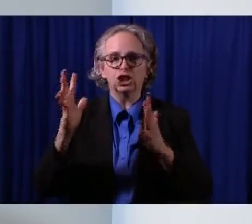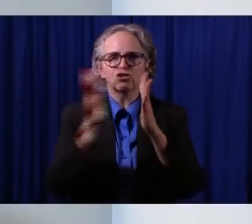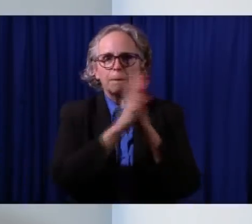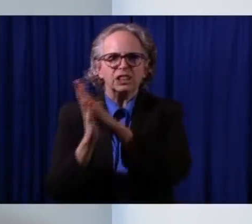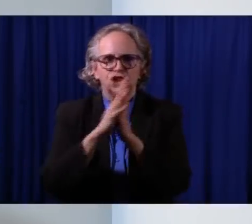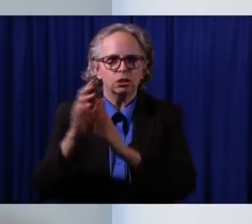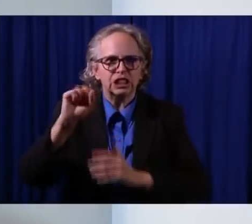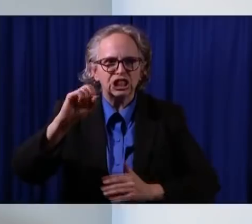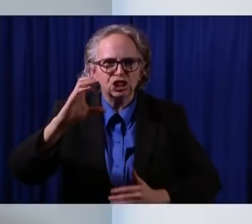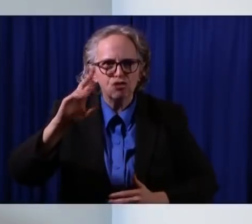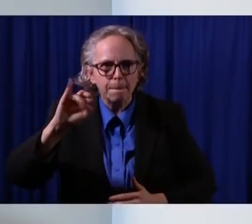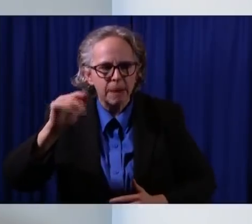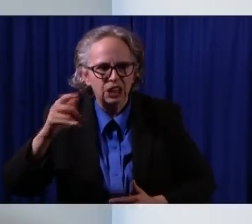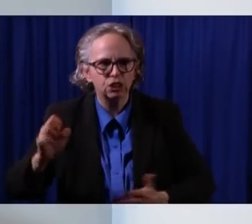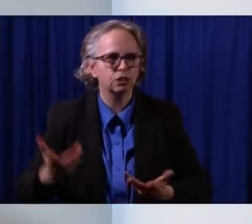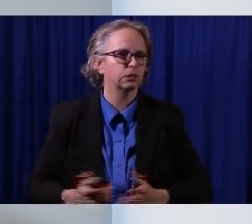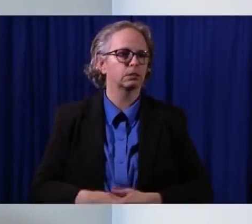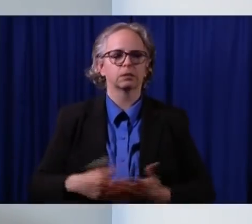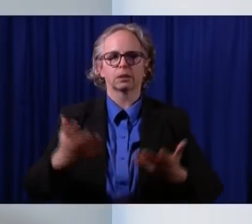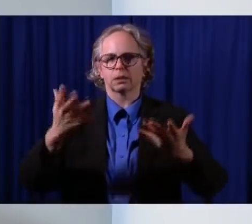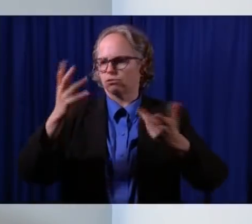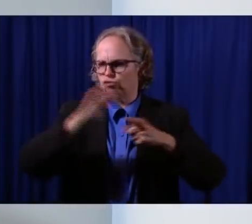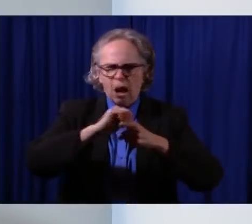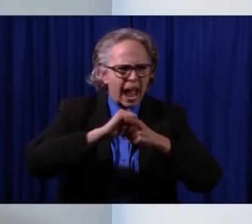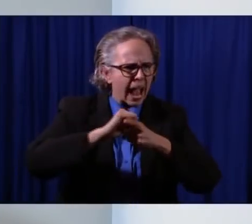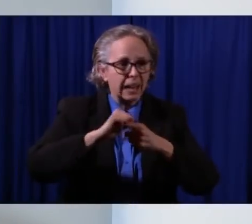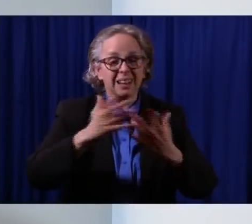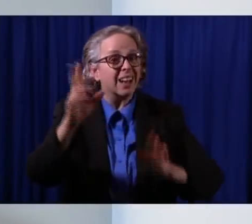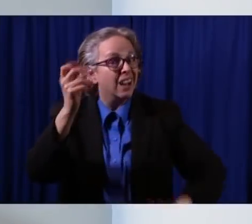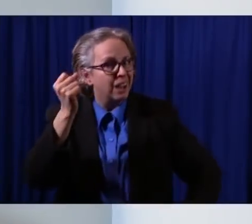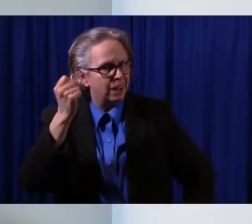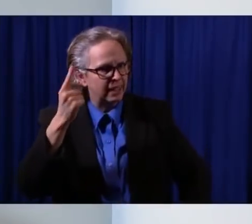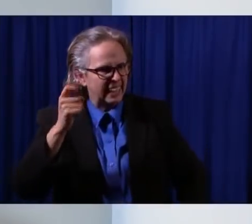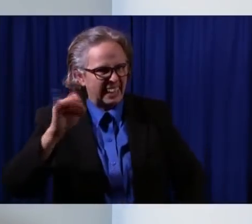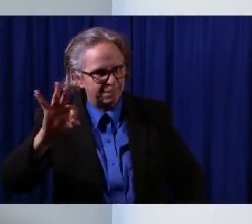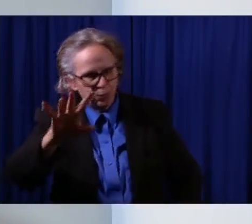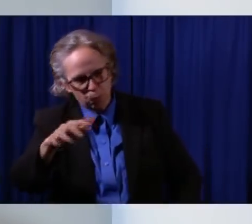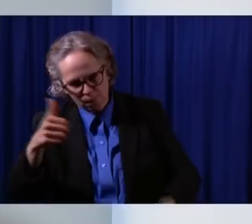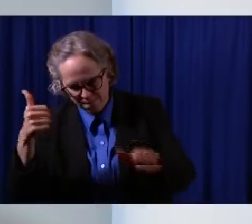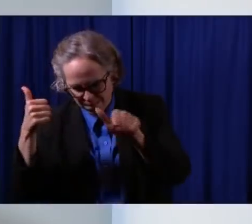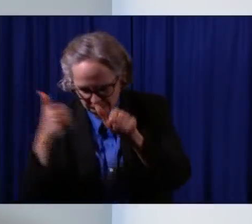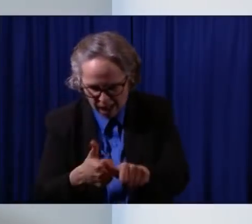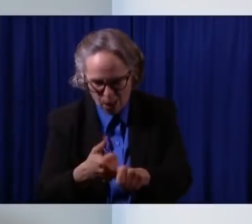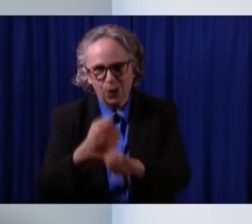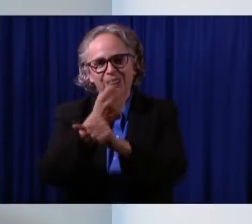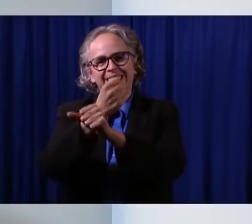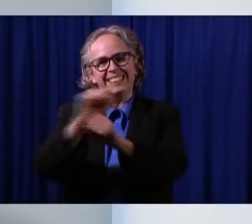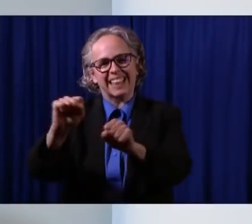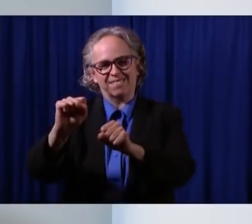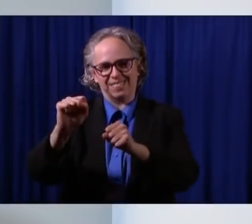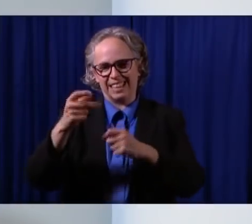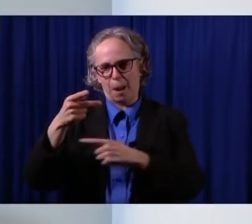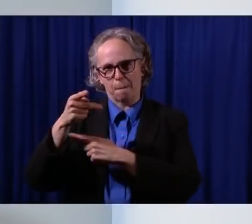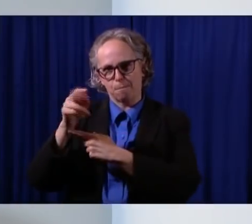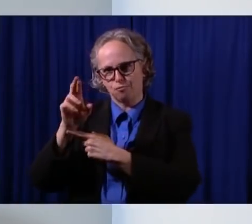REOPEN CONTACT PRACTICE FOR ALL SPORTS. THIS MEANS BASKETBALL, FOOTBALL ACROSS, AND OTHER CONTACT SPORTS CAN RESUME SCRIMMAGES.